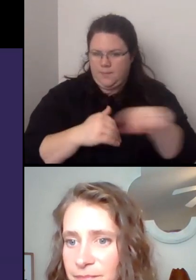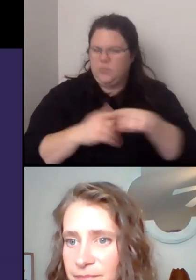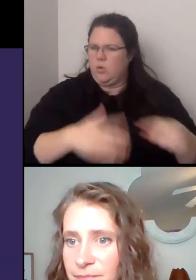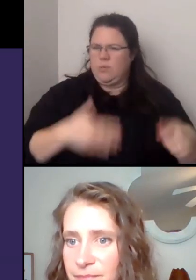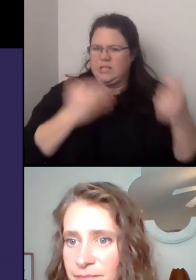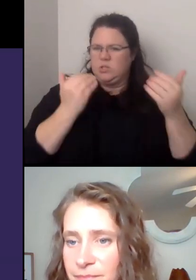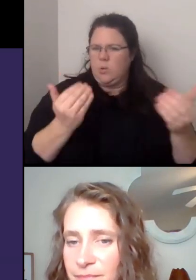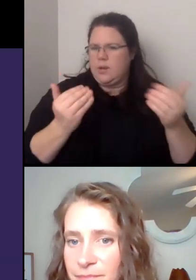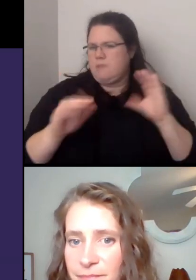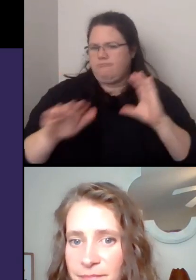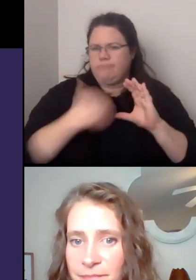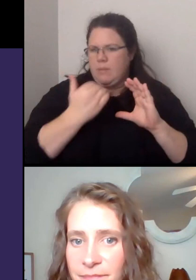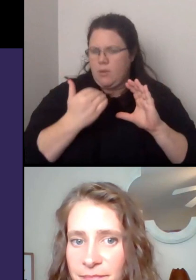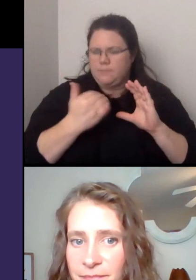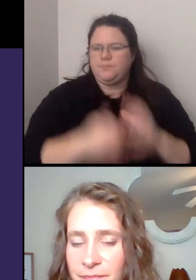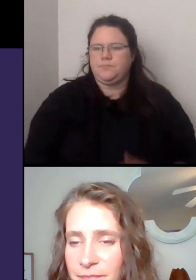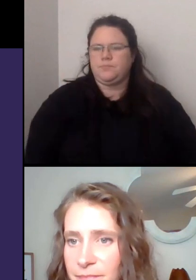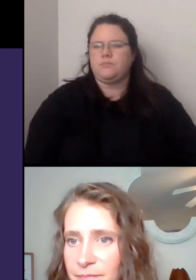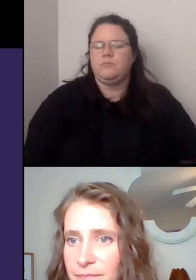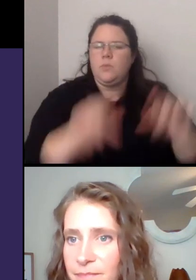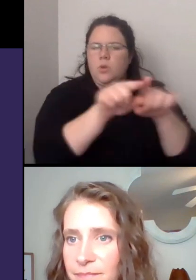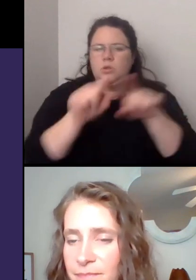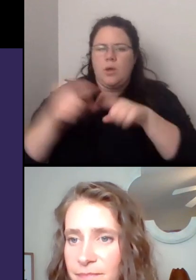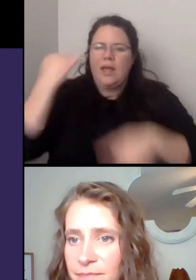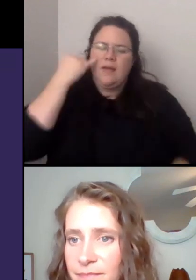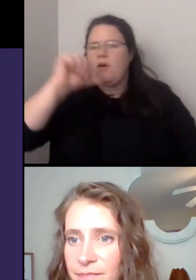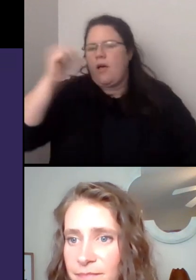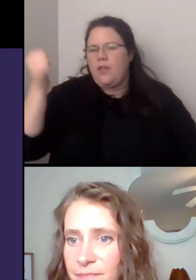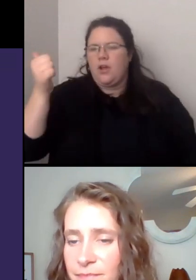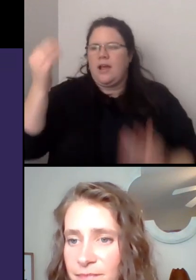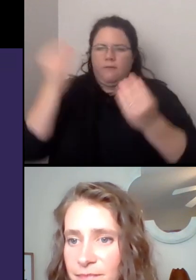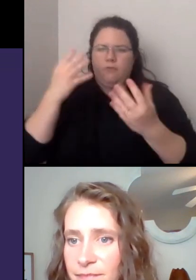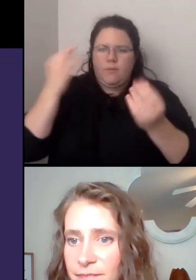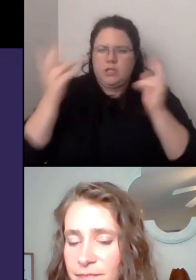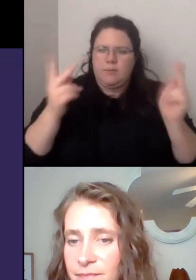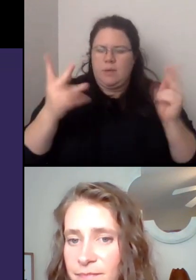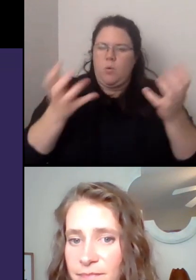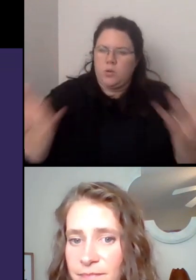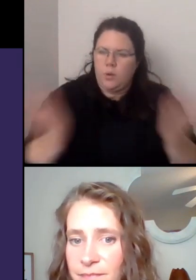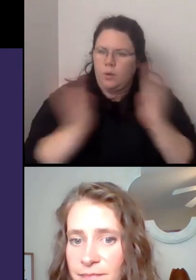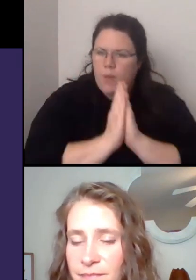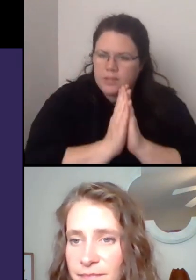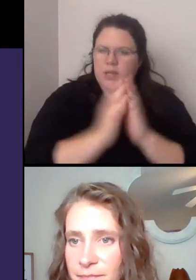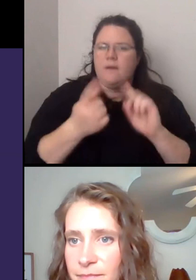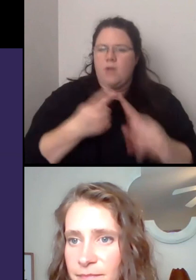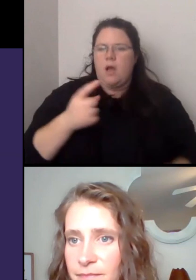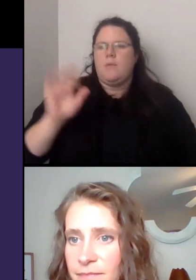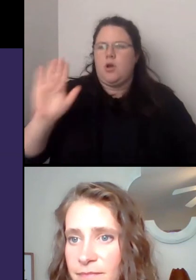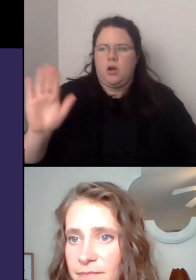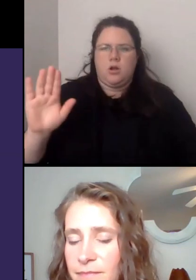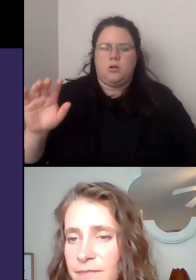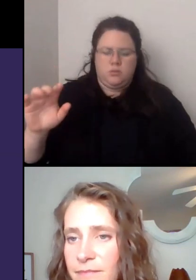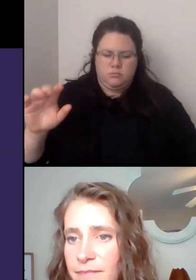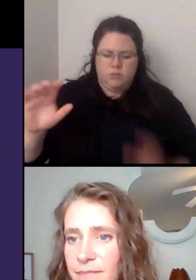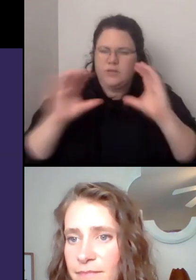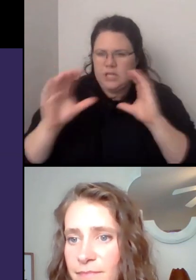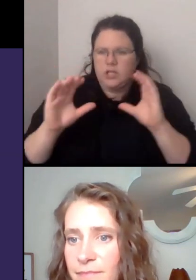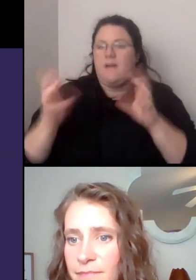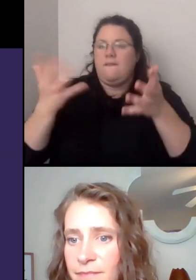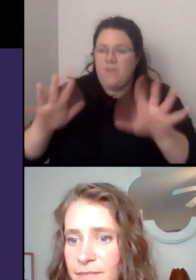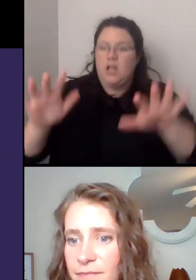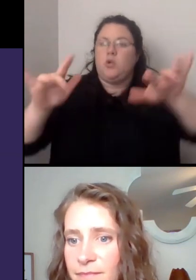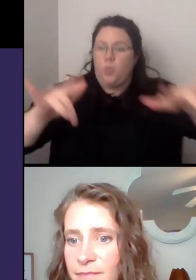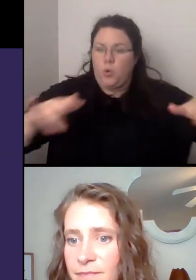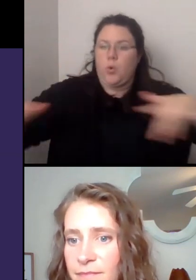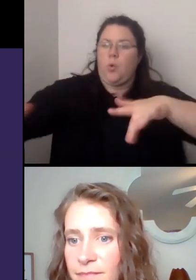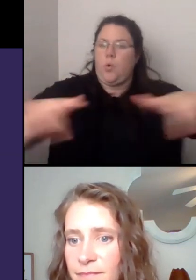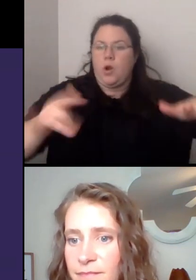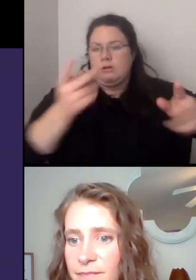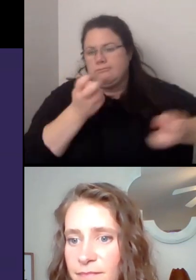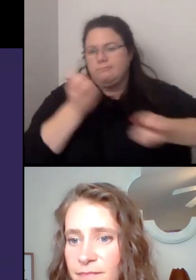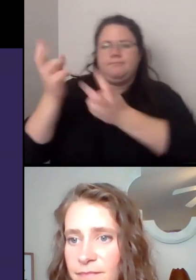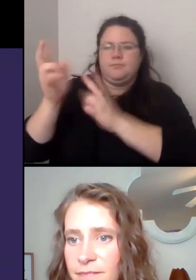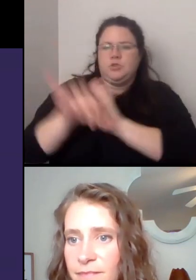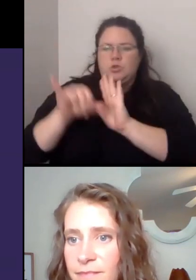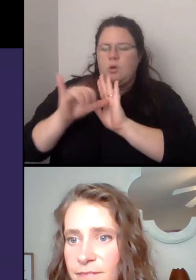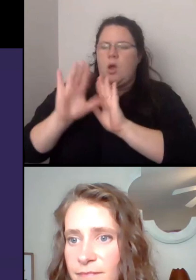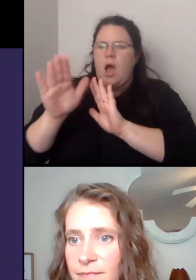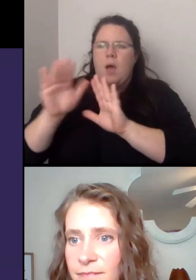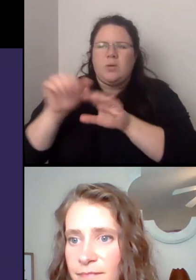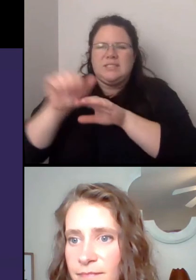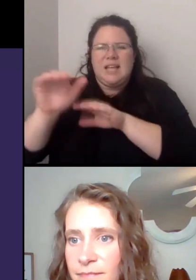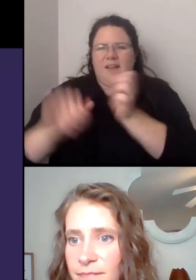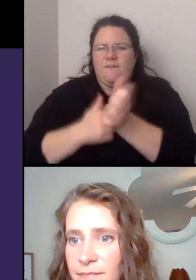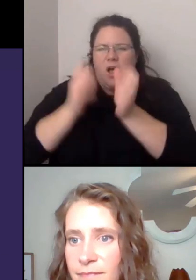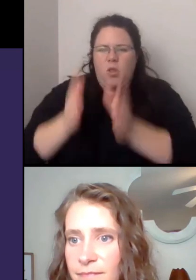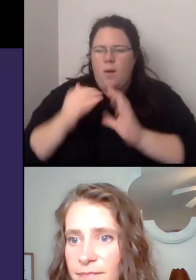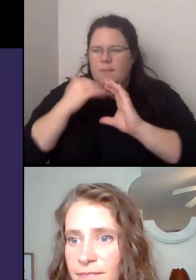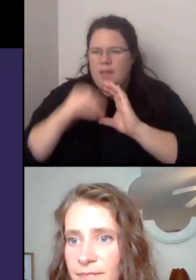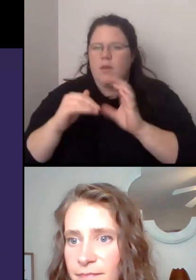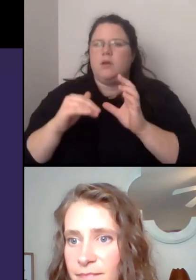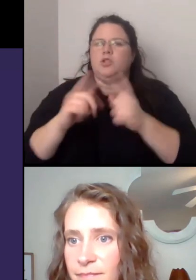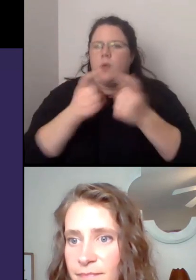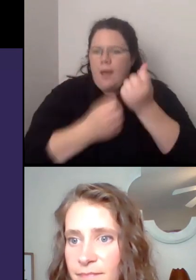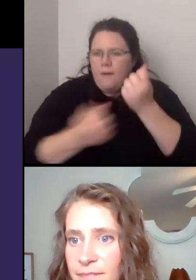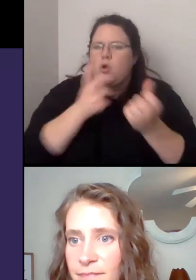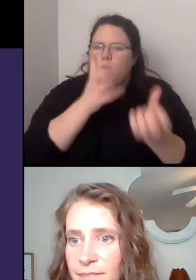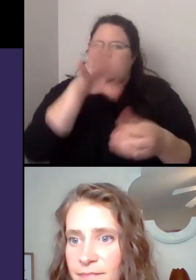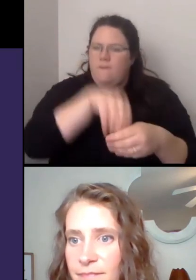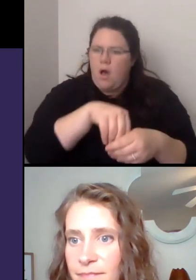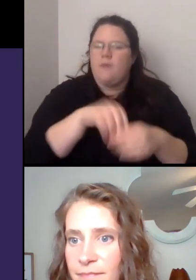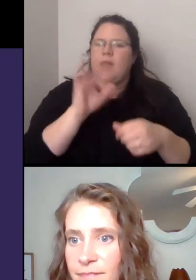And also, if there's any other materials that anybody would like to request from Susan's talk, once we get the recording available on the YouTube channel, I'll send a follow-up email to everyone who participated or signed up today, and I can include links to all of that information as well.